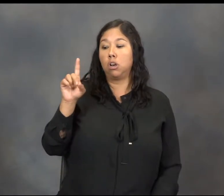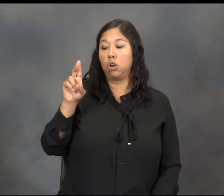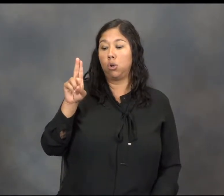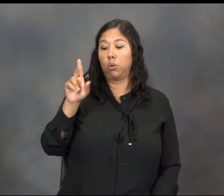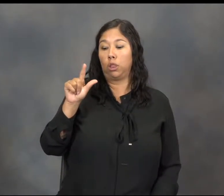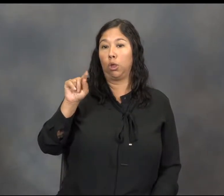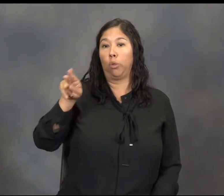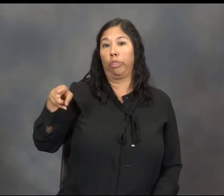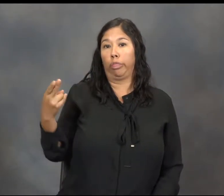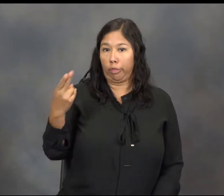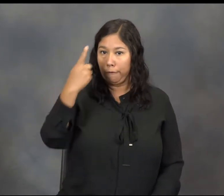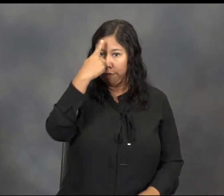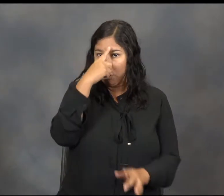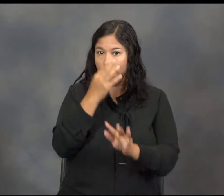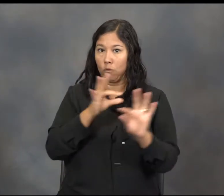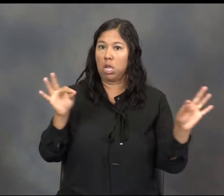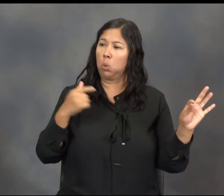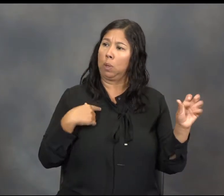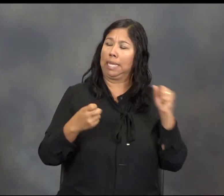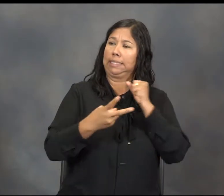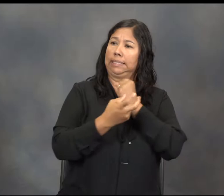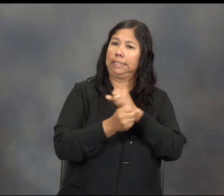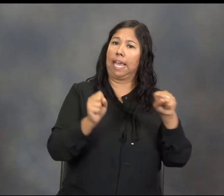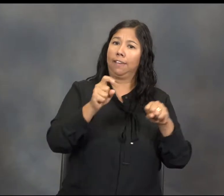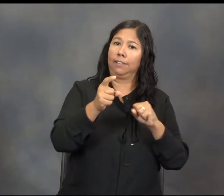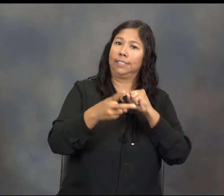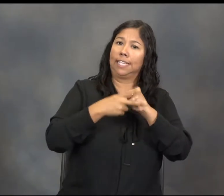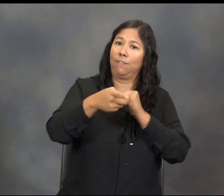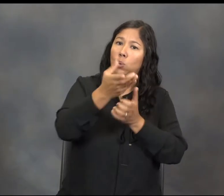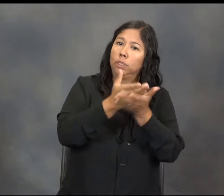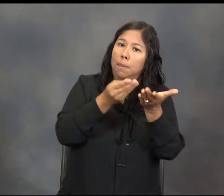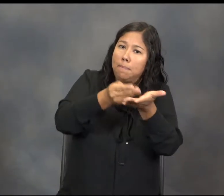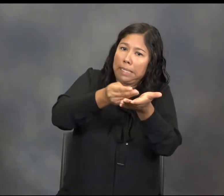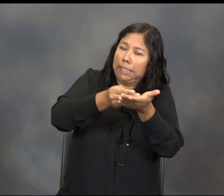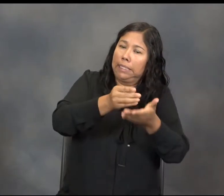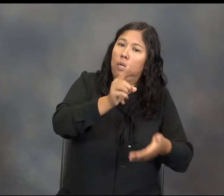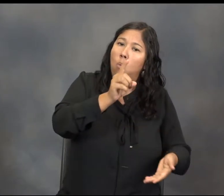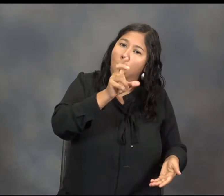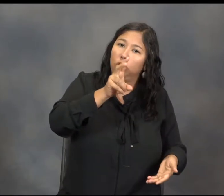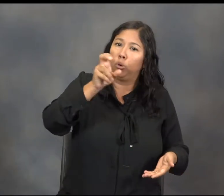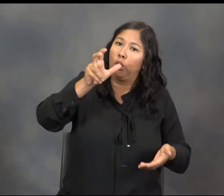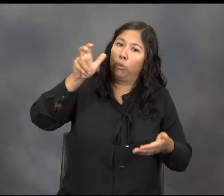We can save you several hundred dollars. We combine you filing with direct deposit